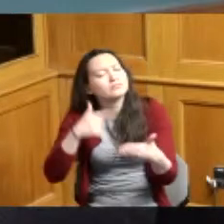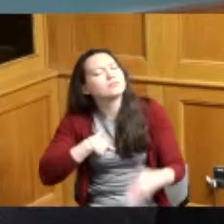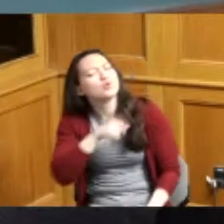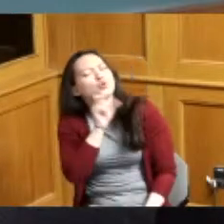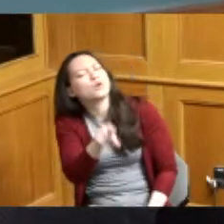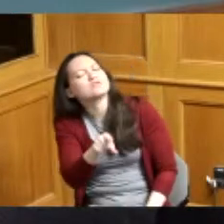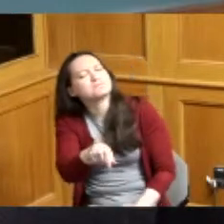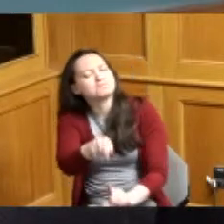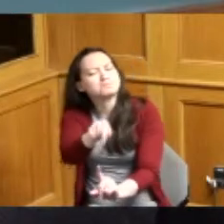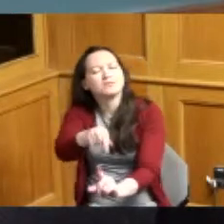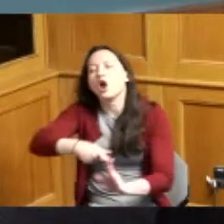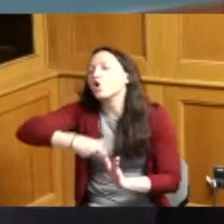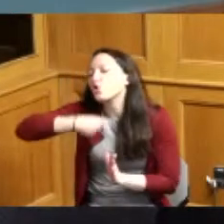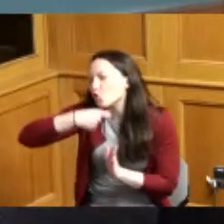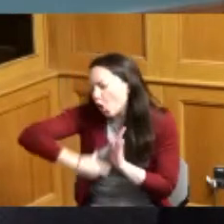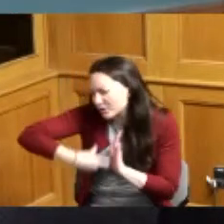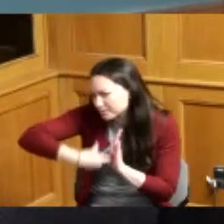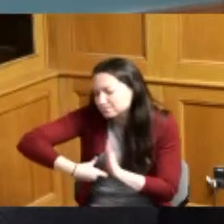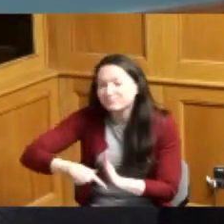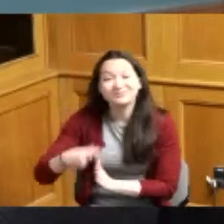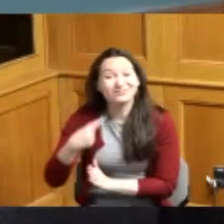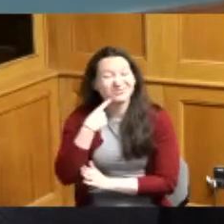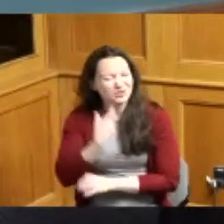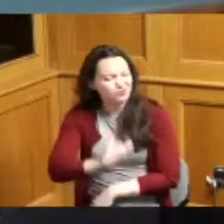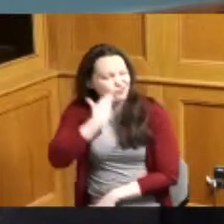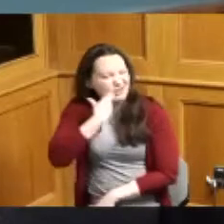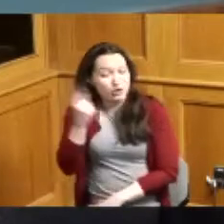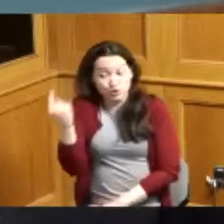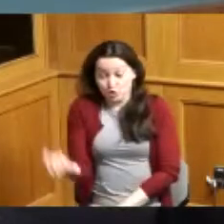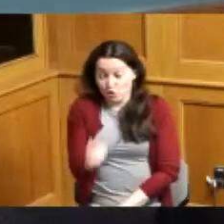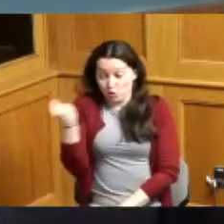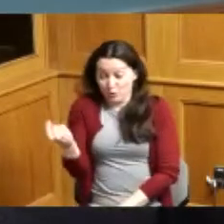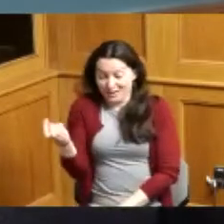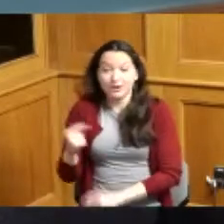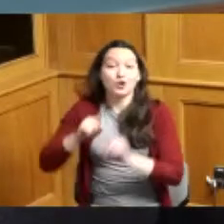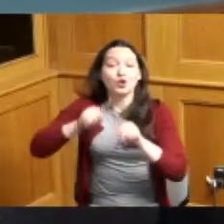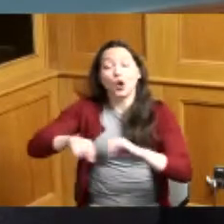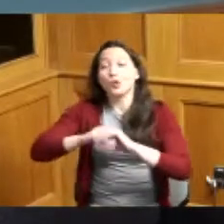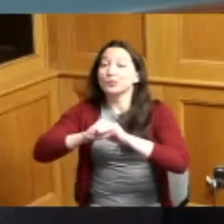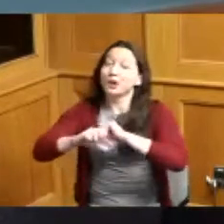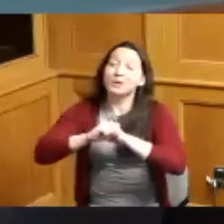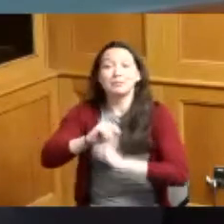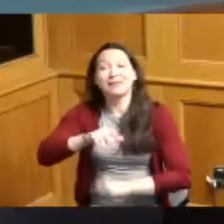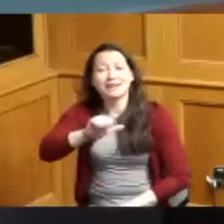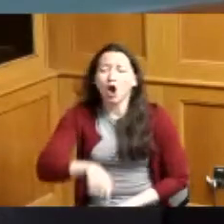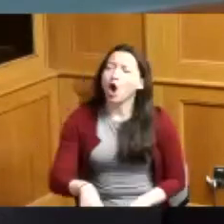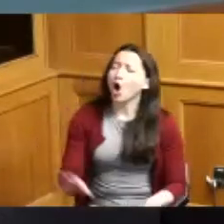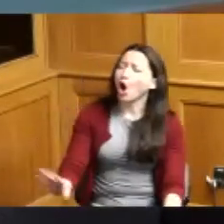get to the cost now you said last on Tuesday they got out to the media it's only 10 million dollars